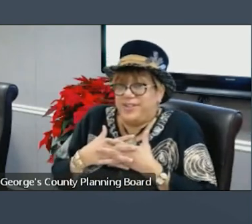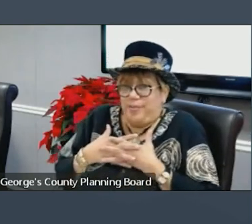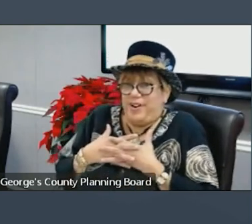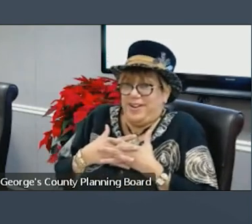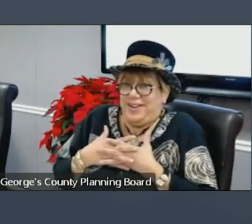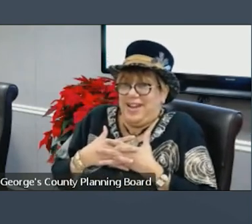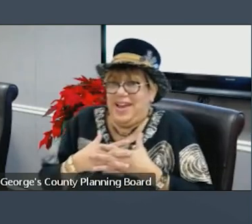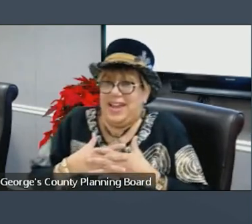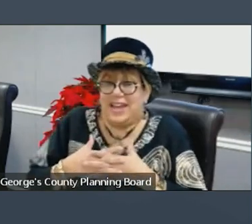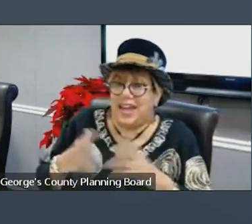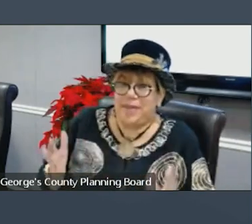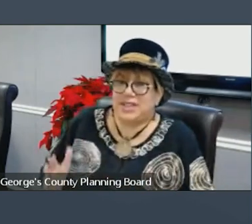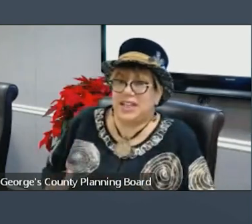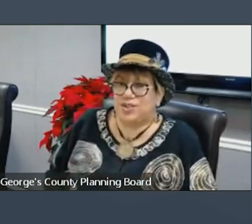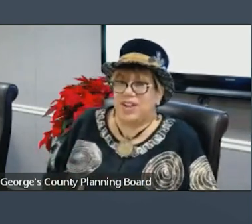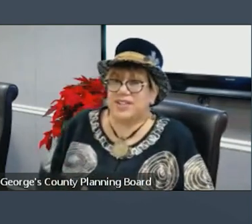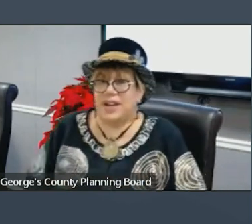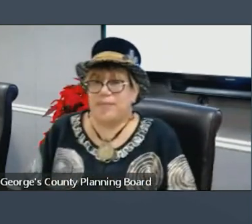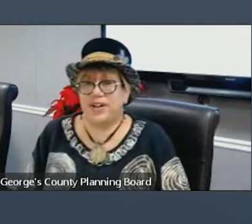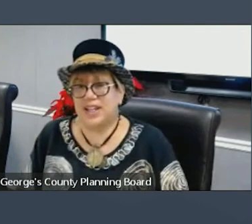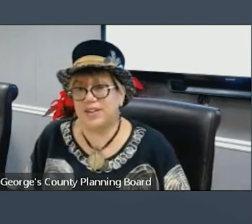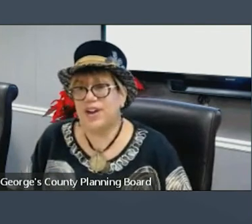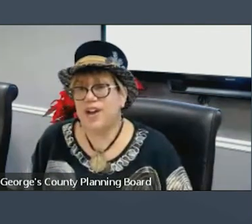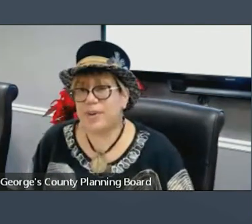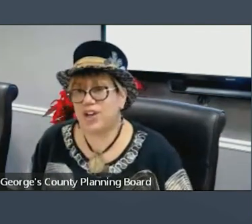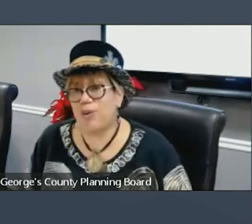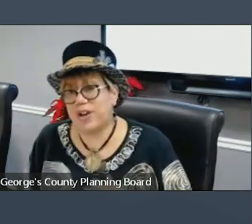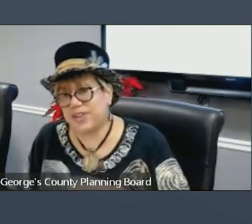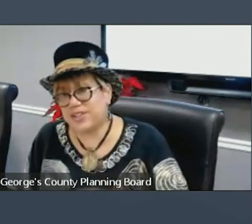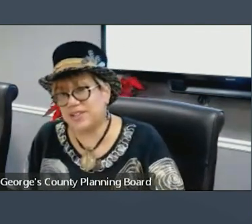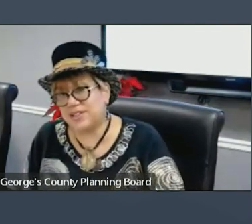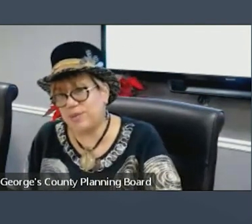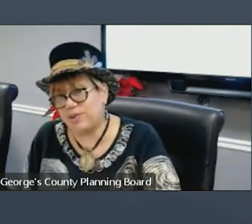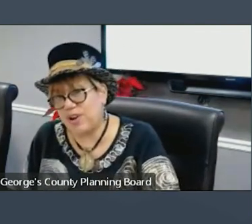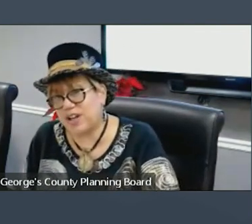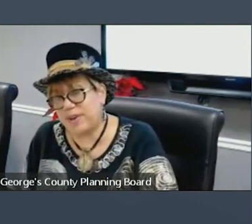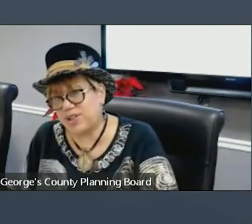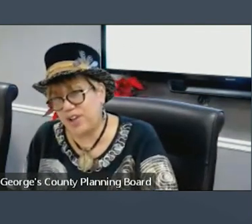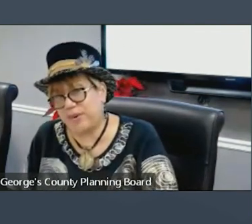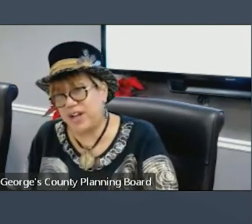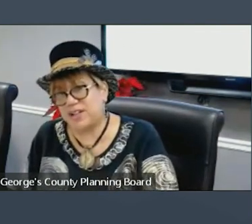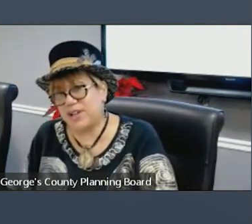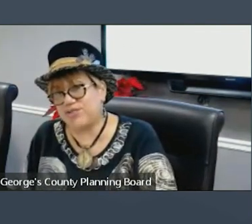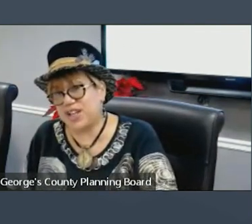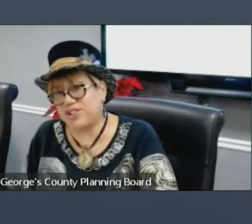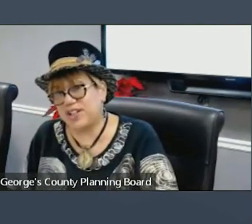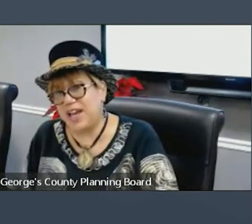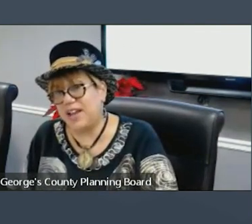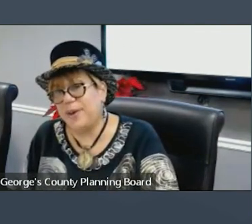important and I'm not saying the trail is not important either, but I know where this is, you know, we're talking about development right there, the Metro station,